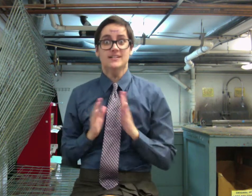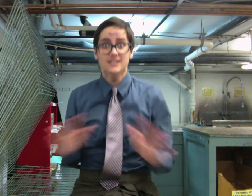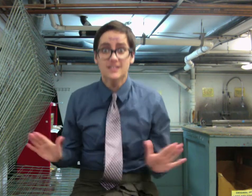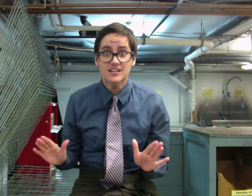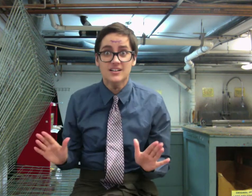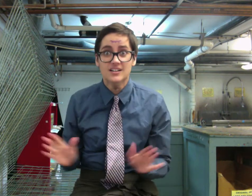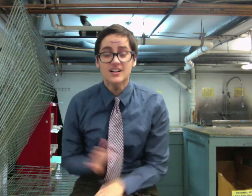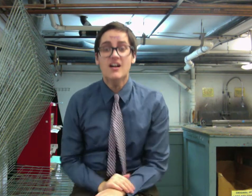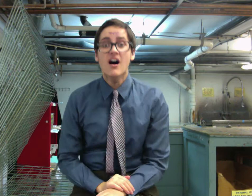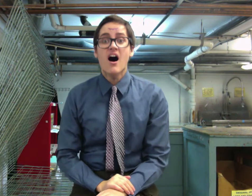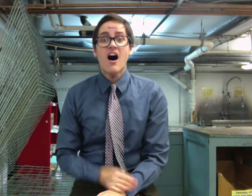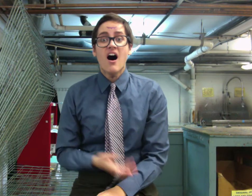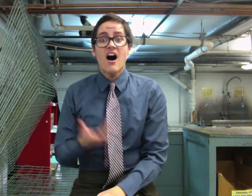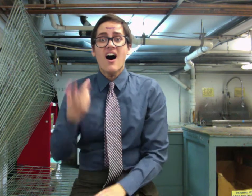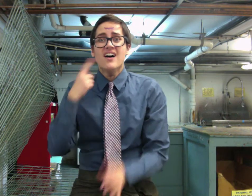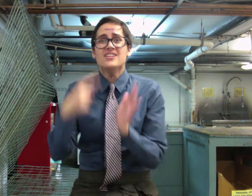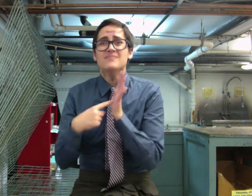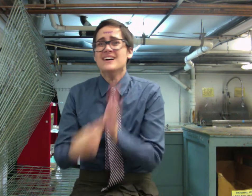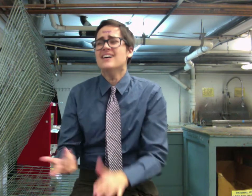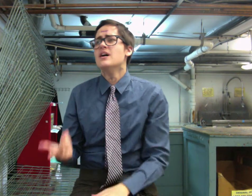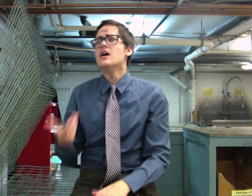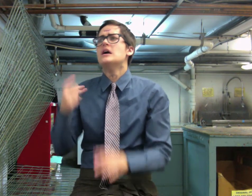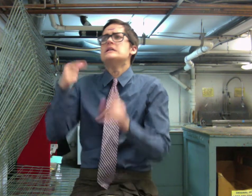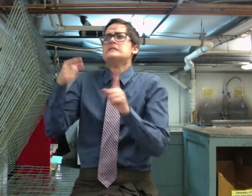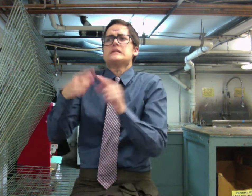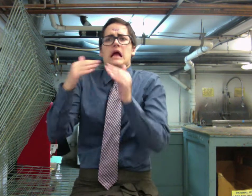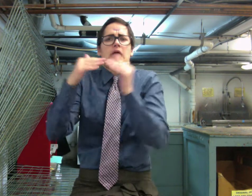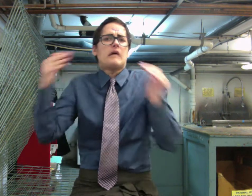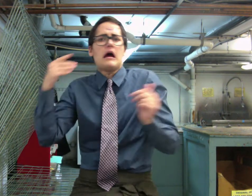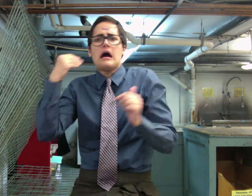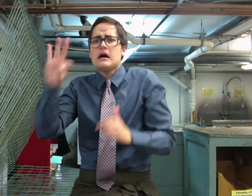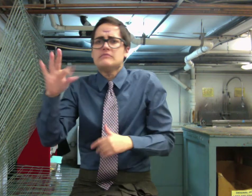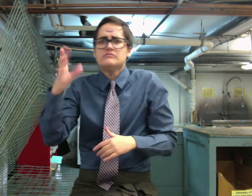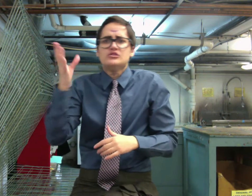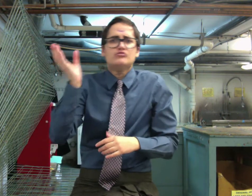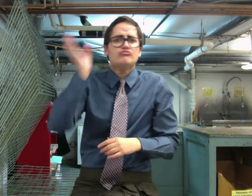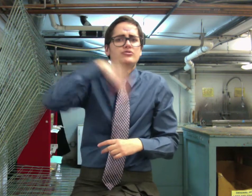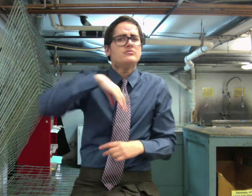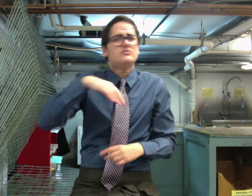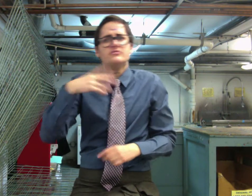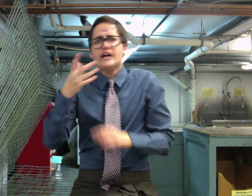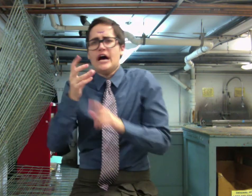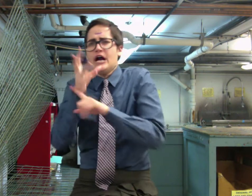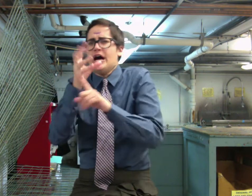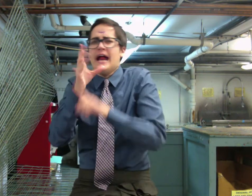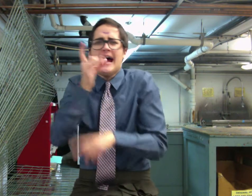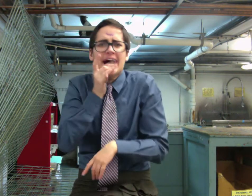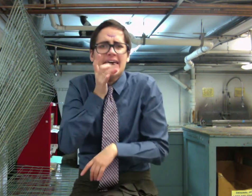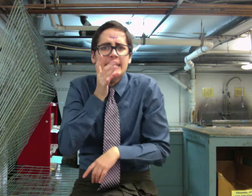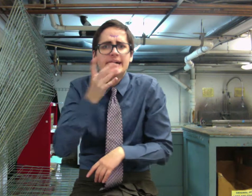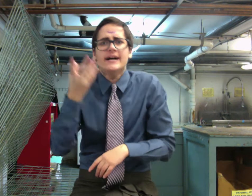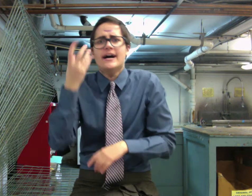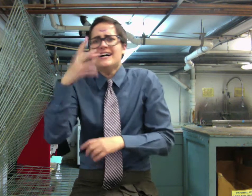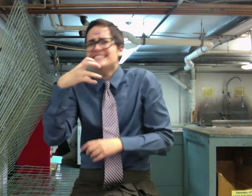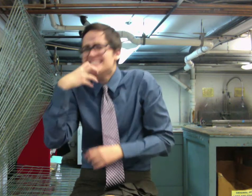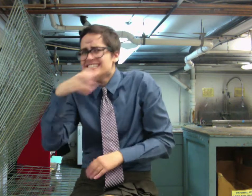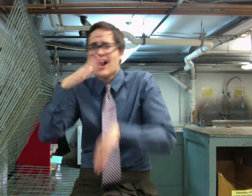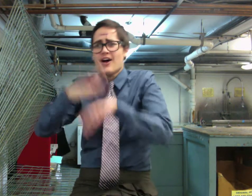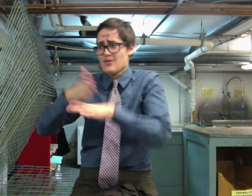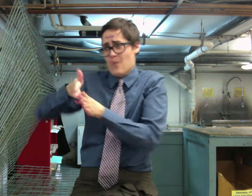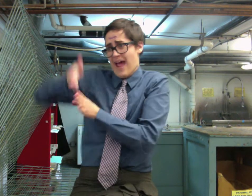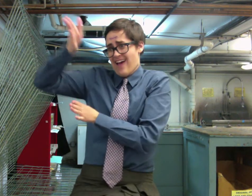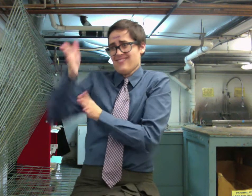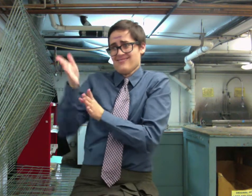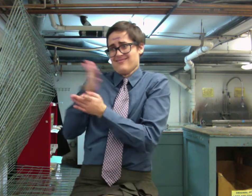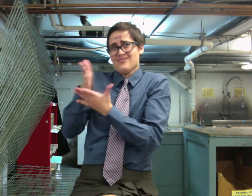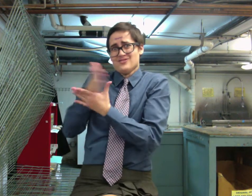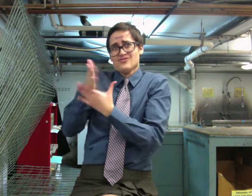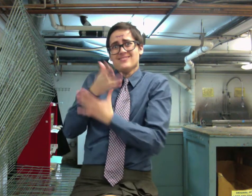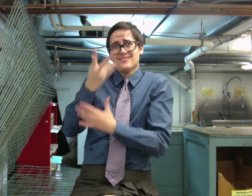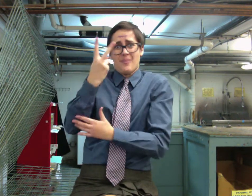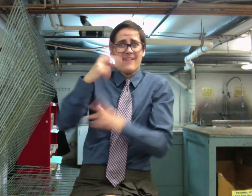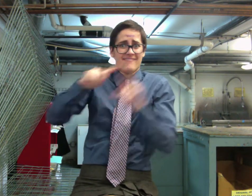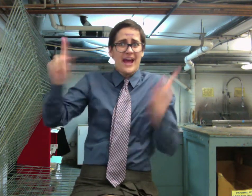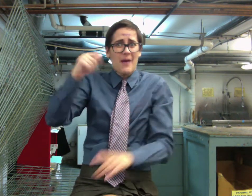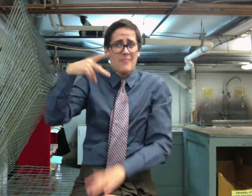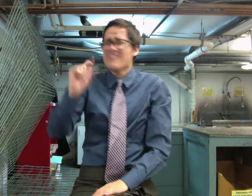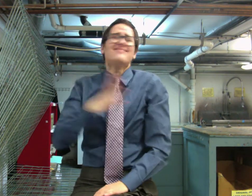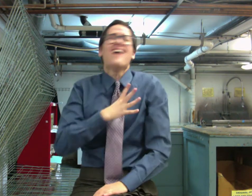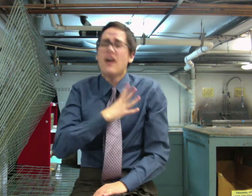For instance: a certain level of strange, radiating light or heat on shared walls